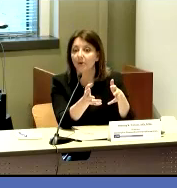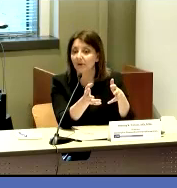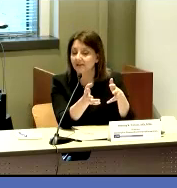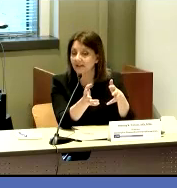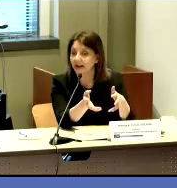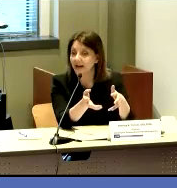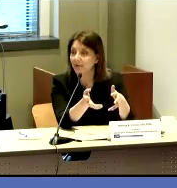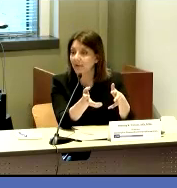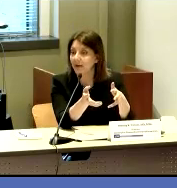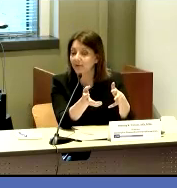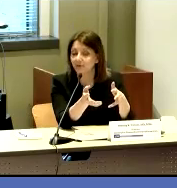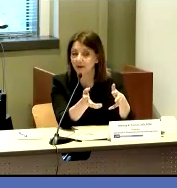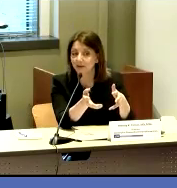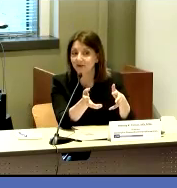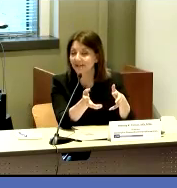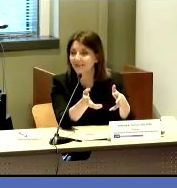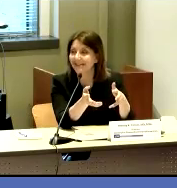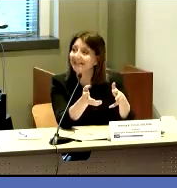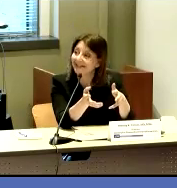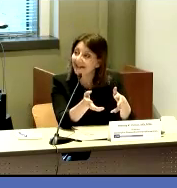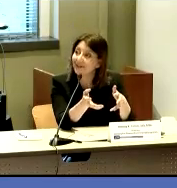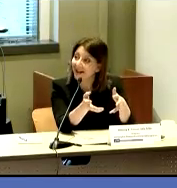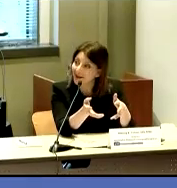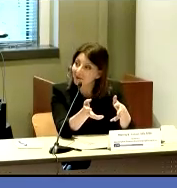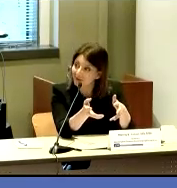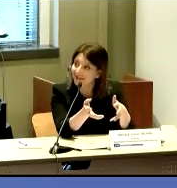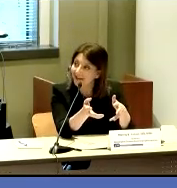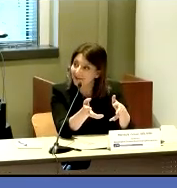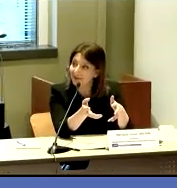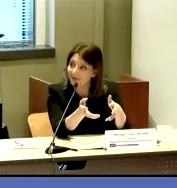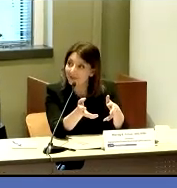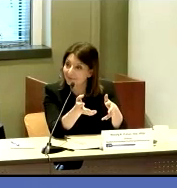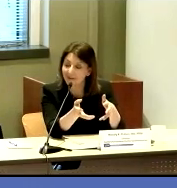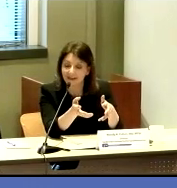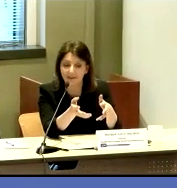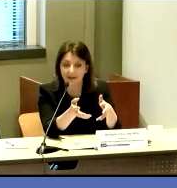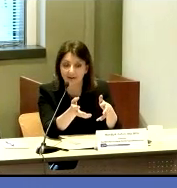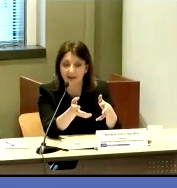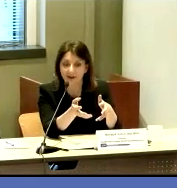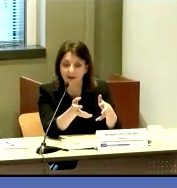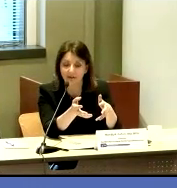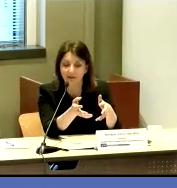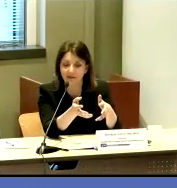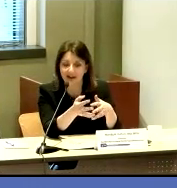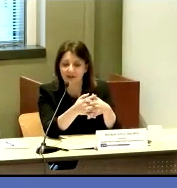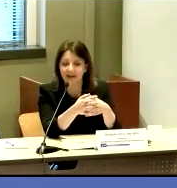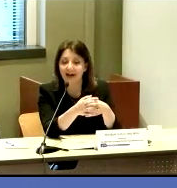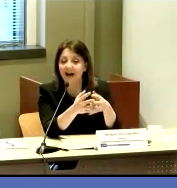We went to the lab where they were able to run those specimens in seven hours and get a result. Really, an incredible turnaround.